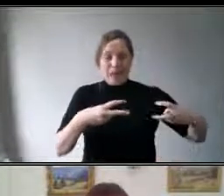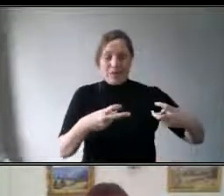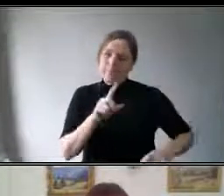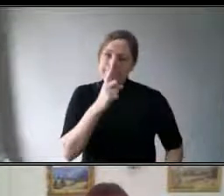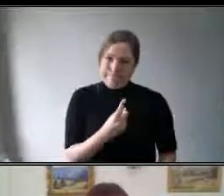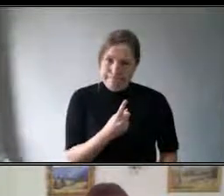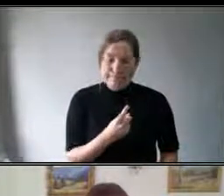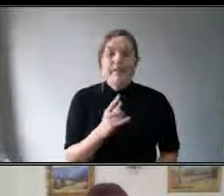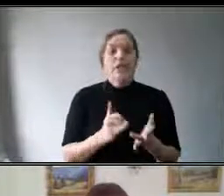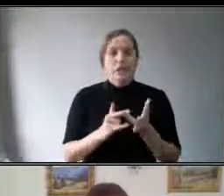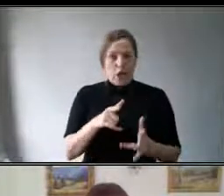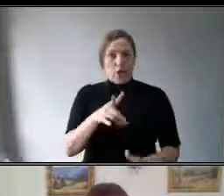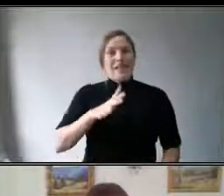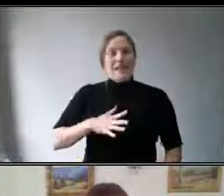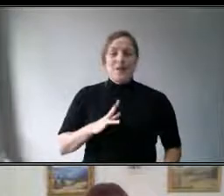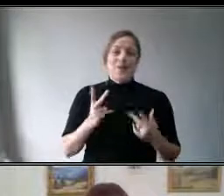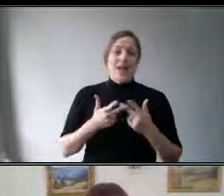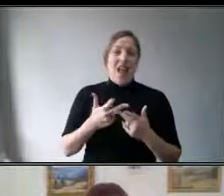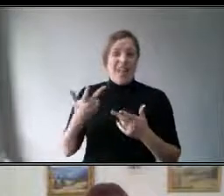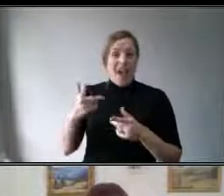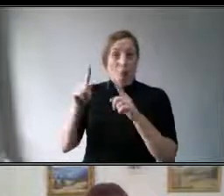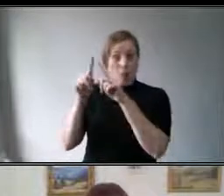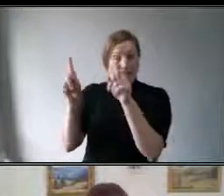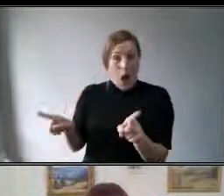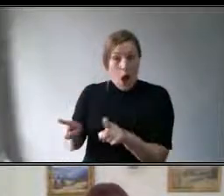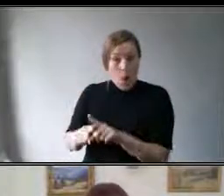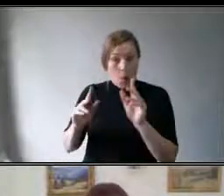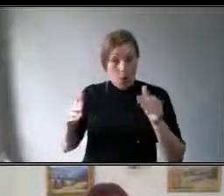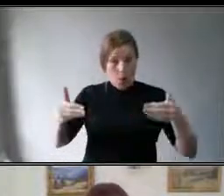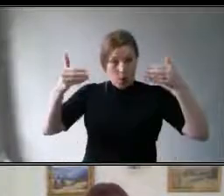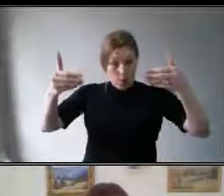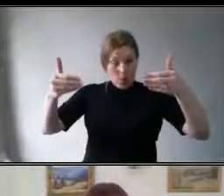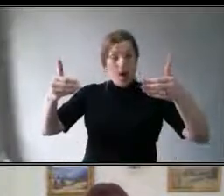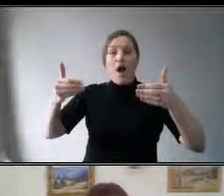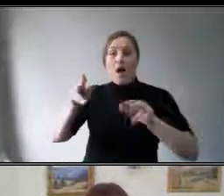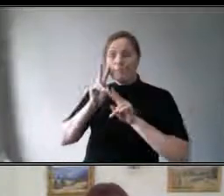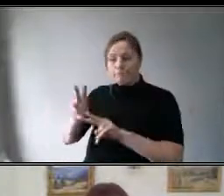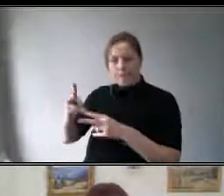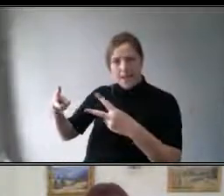where you'd need to open another window click on that link and and access the captioning that way